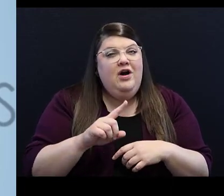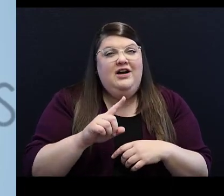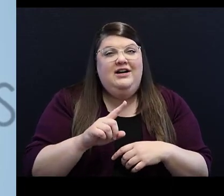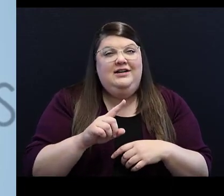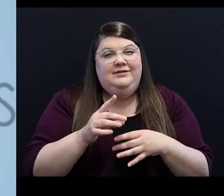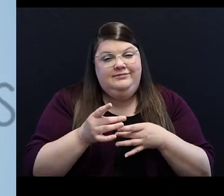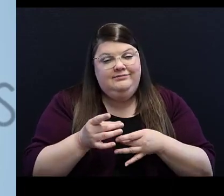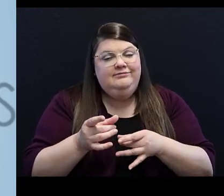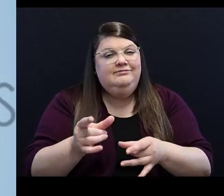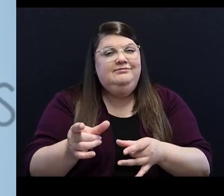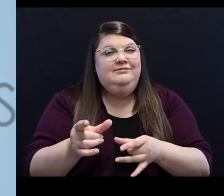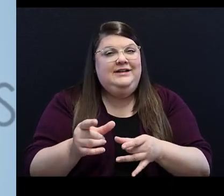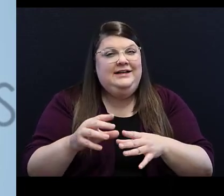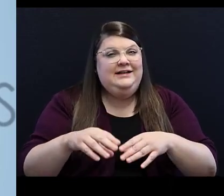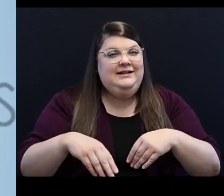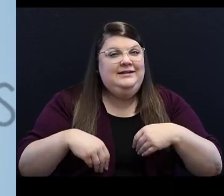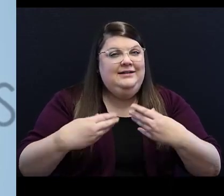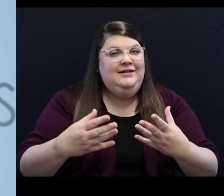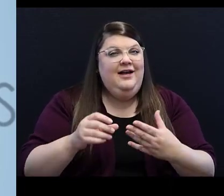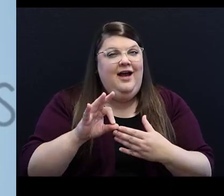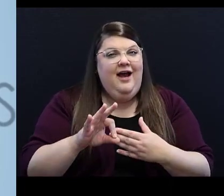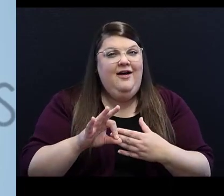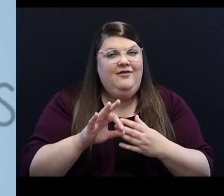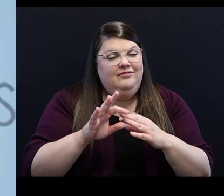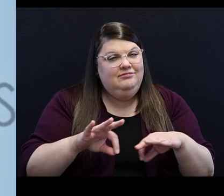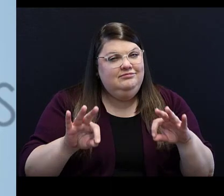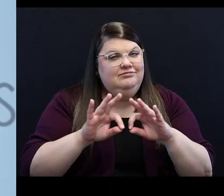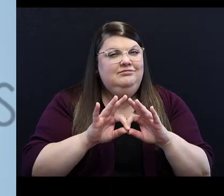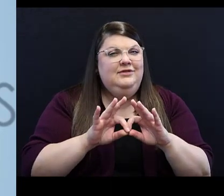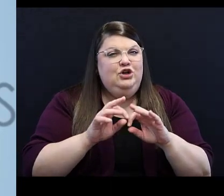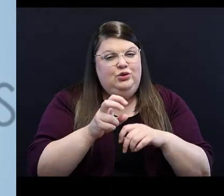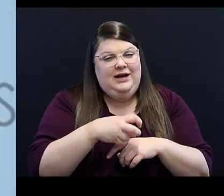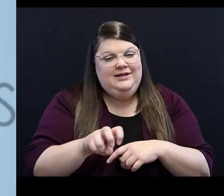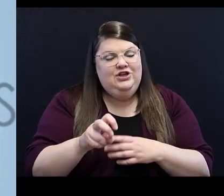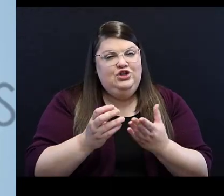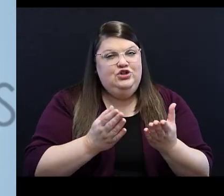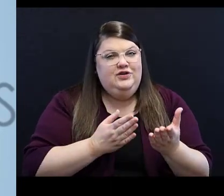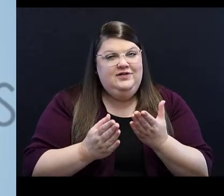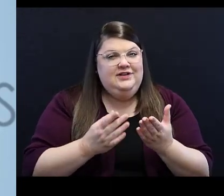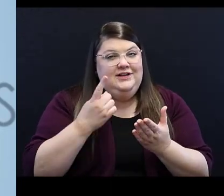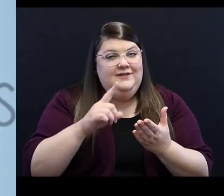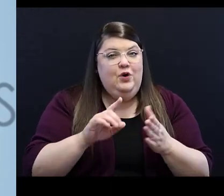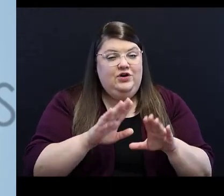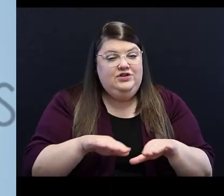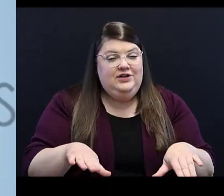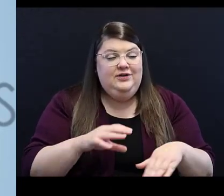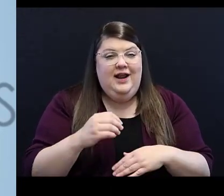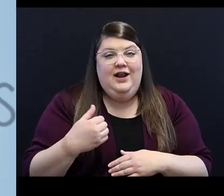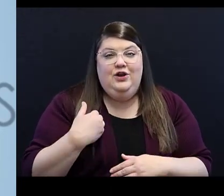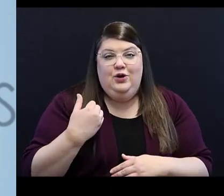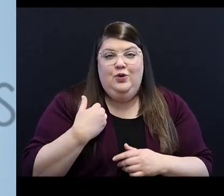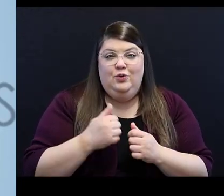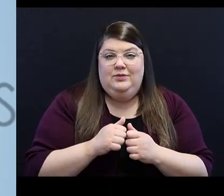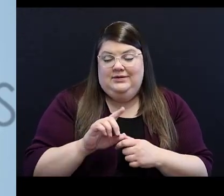delivery of meaningful transition services for children and youth with disabilities.